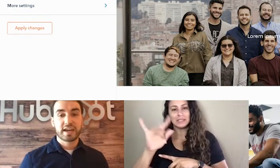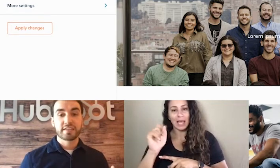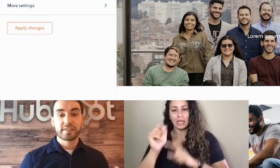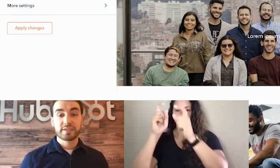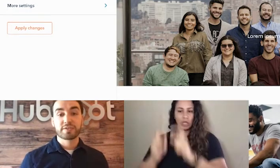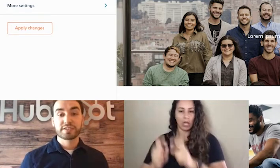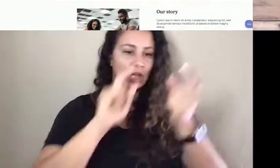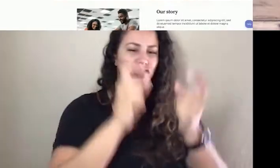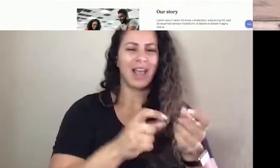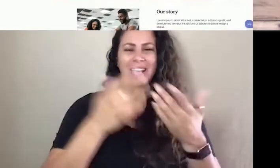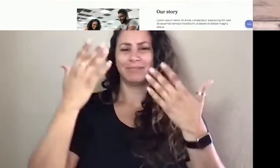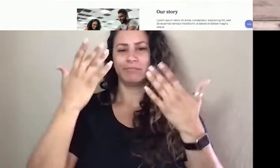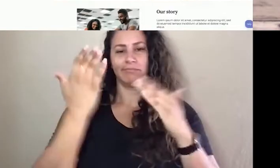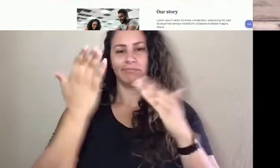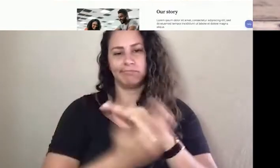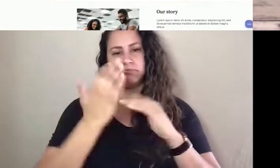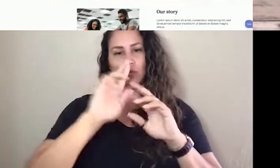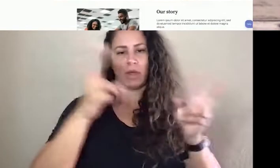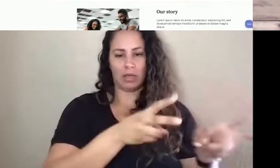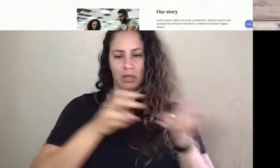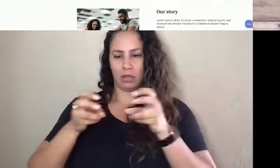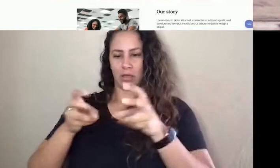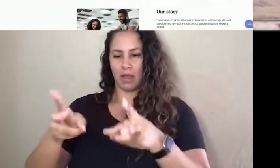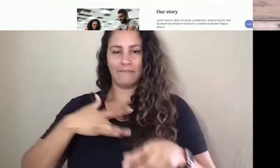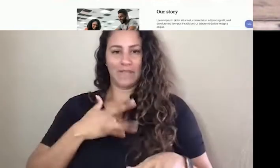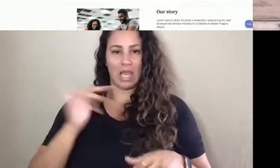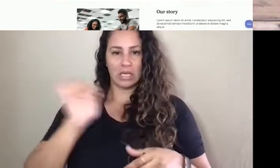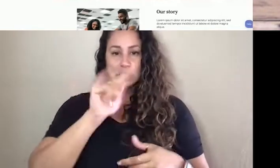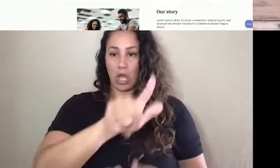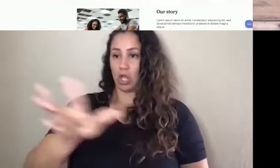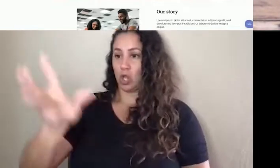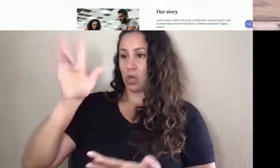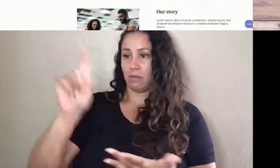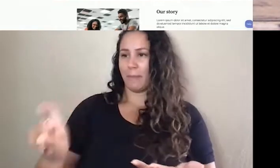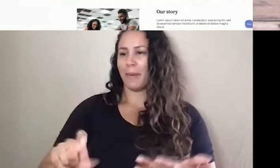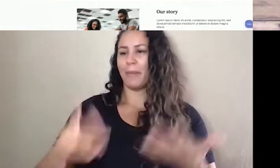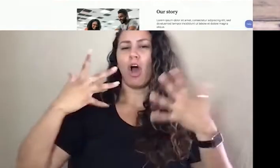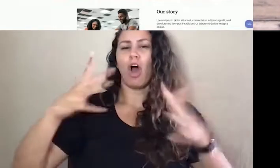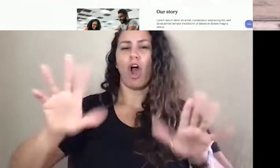AND THE THEME FEELS LIKE BRAND ONCE THEY TOUCH IT. THAT'S A GREAT USER EXPERIENCE.